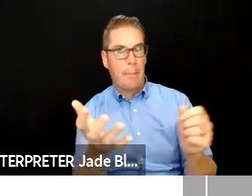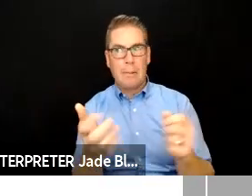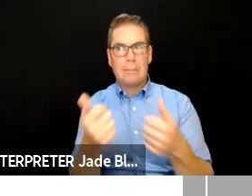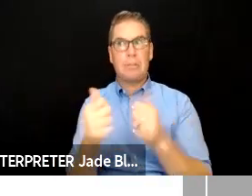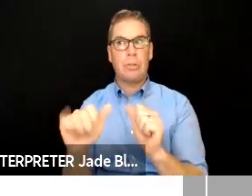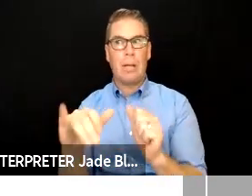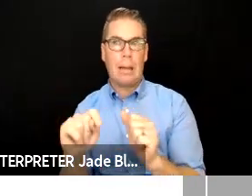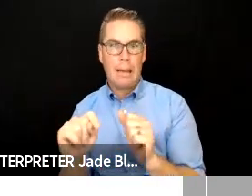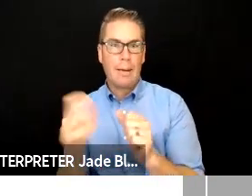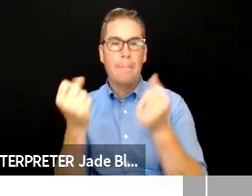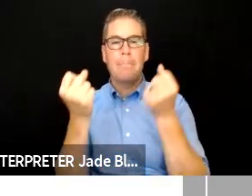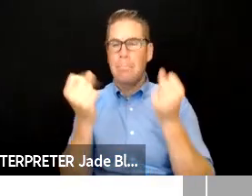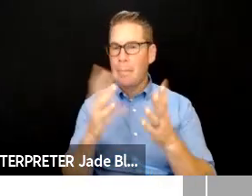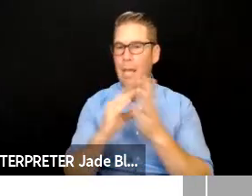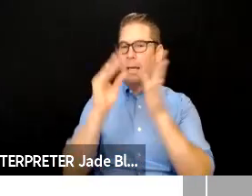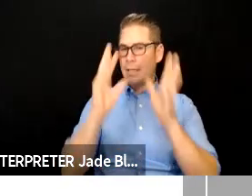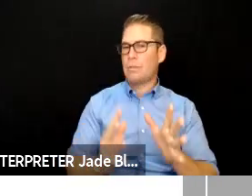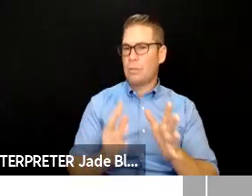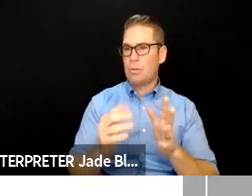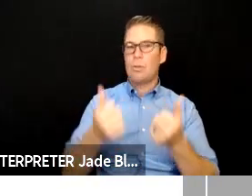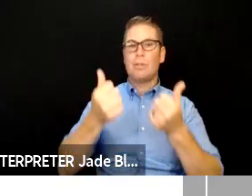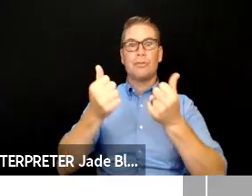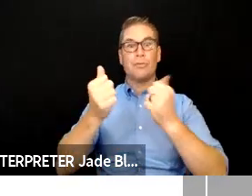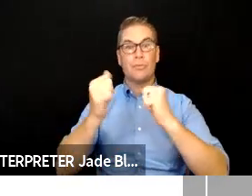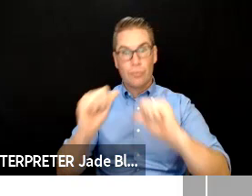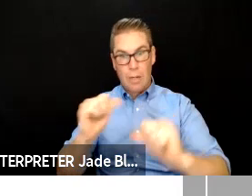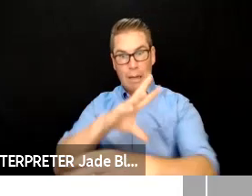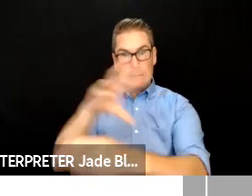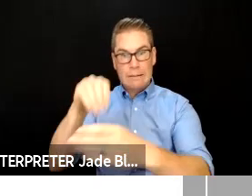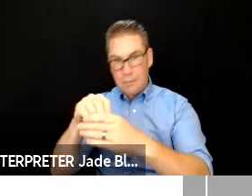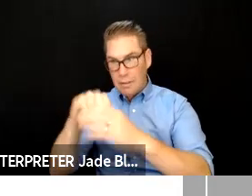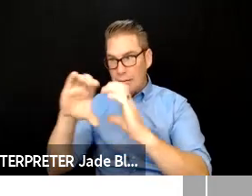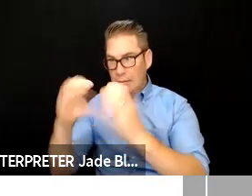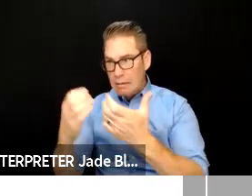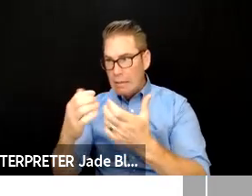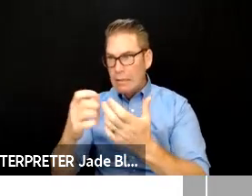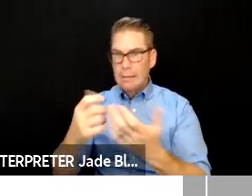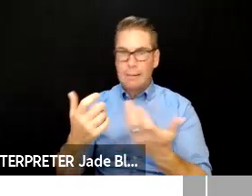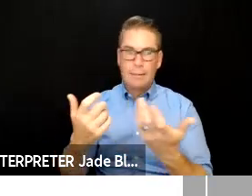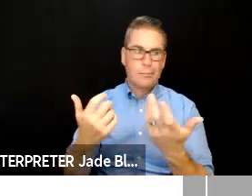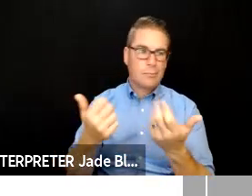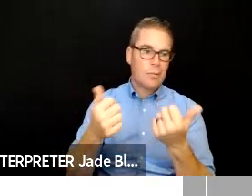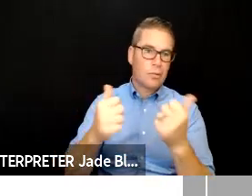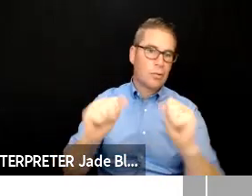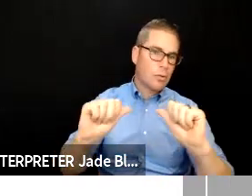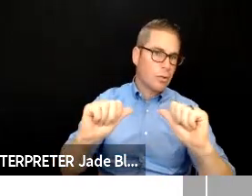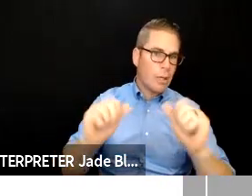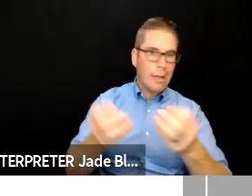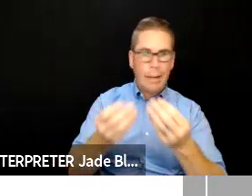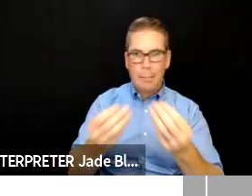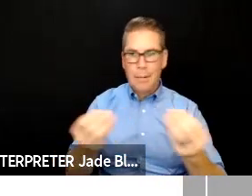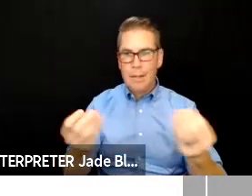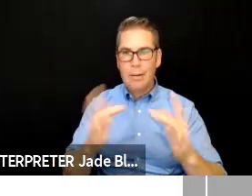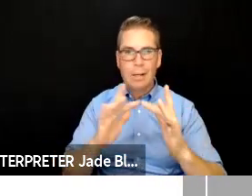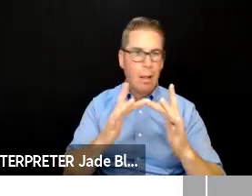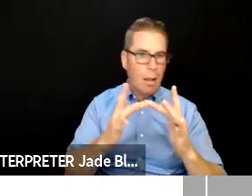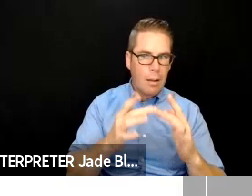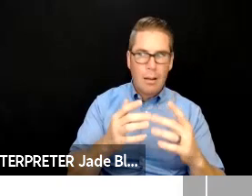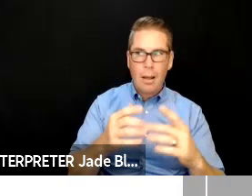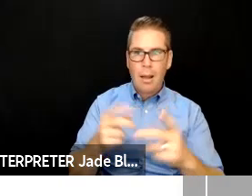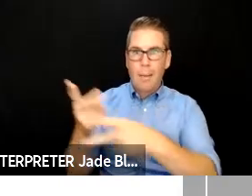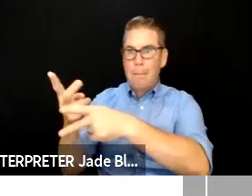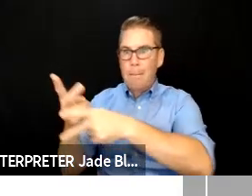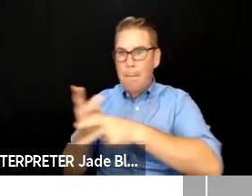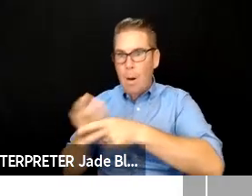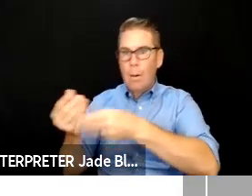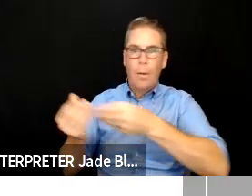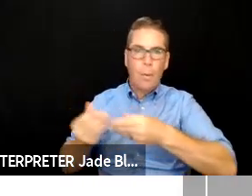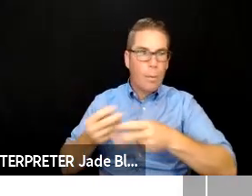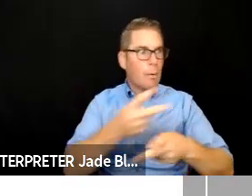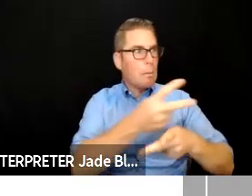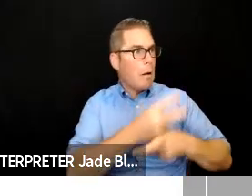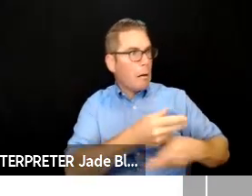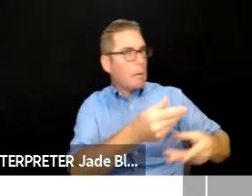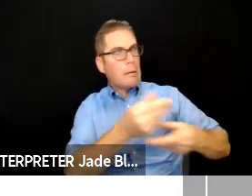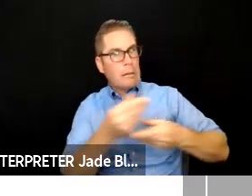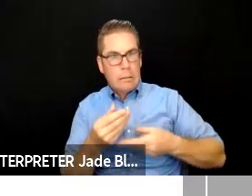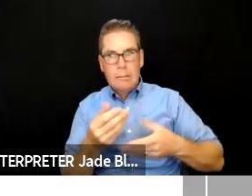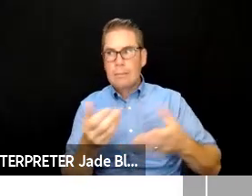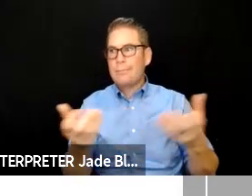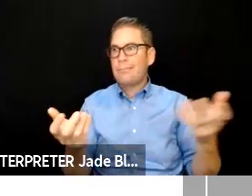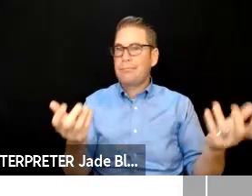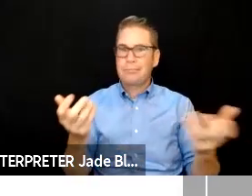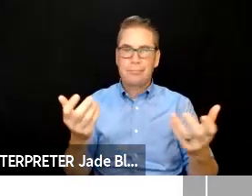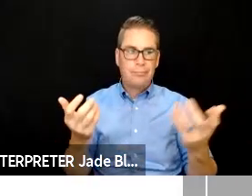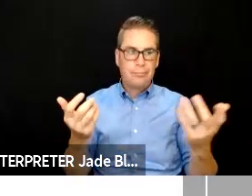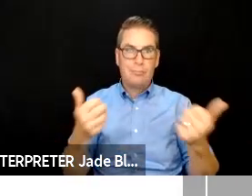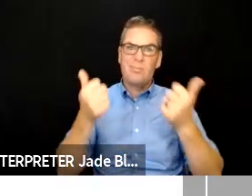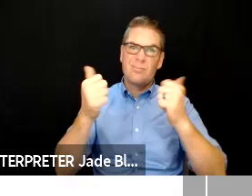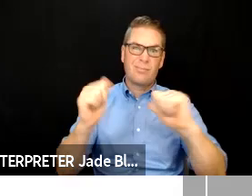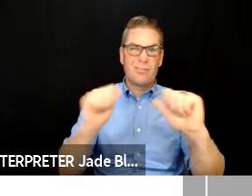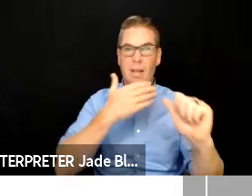Sally Potter: They attempt to take the course they try to find materials online, they try to borrow materials from their classmates and they they try their hardest to, you know,